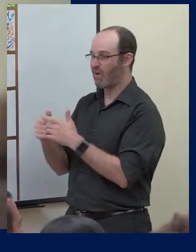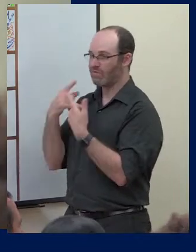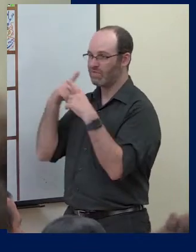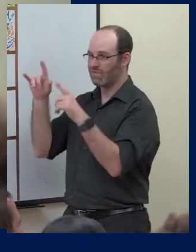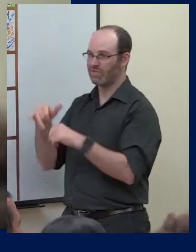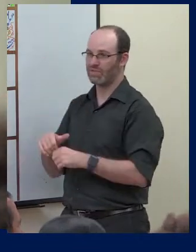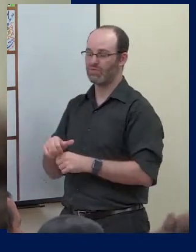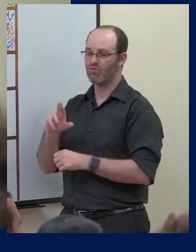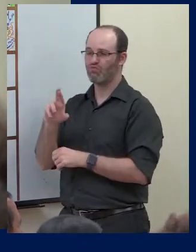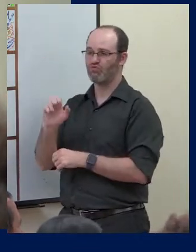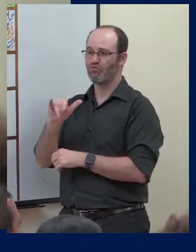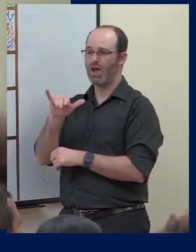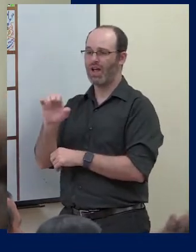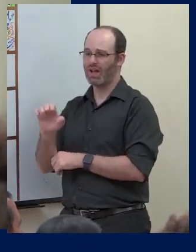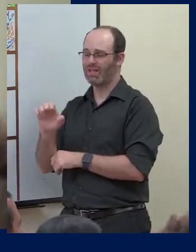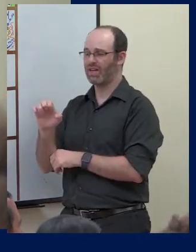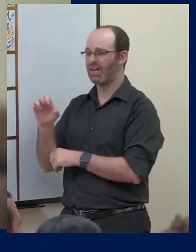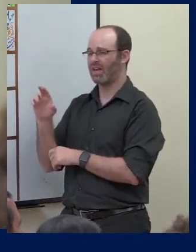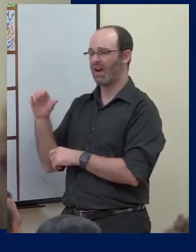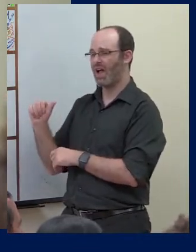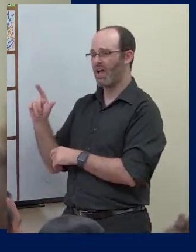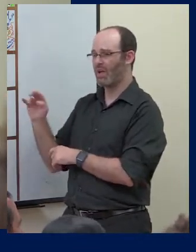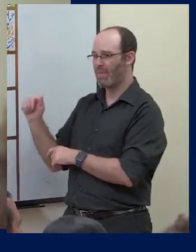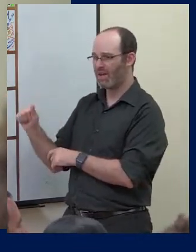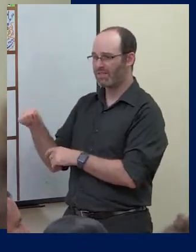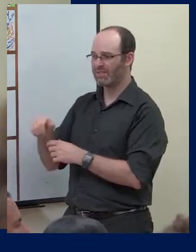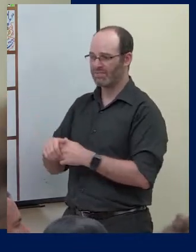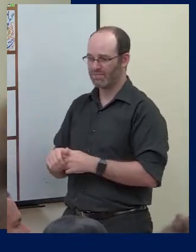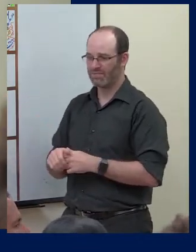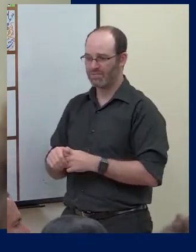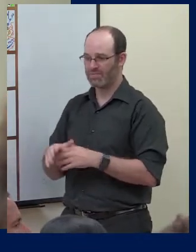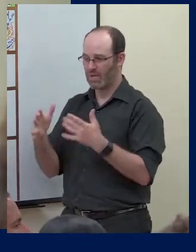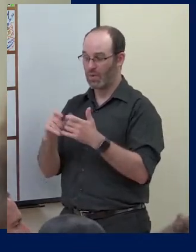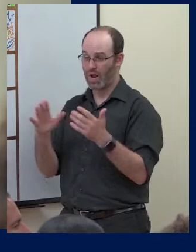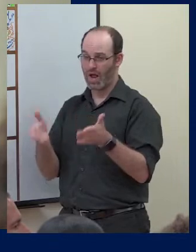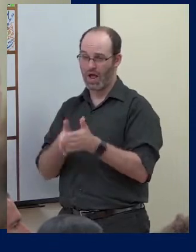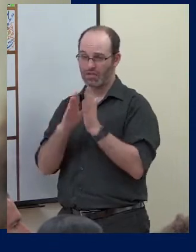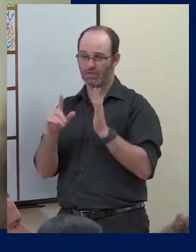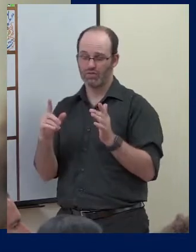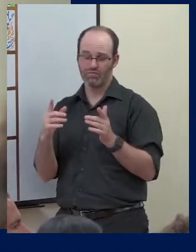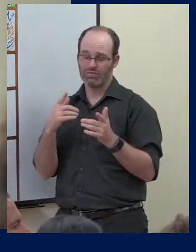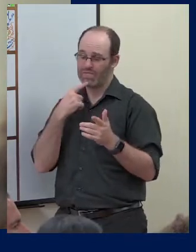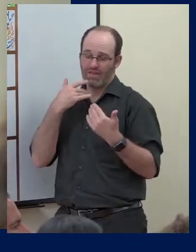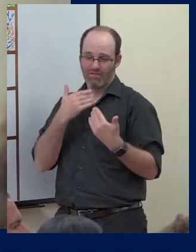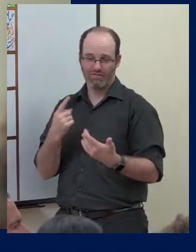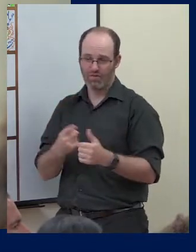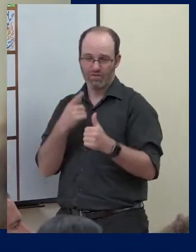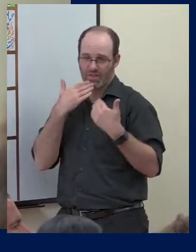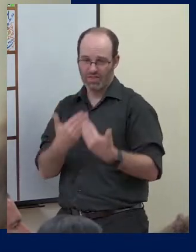I want to ask you, first of all, thank you for being a part of this conversations, sharing